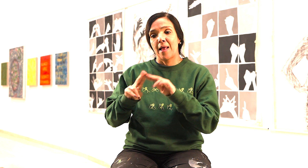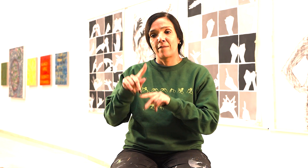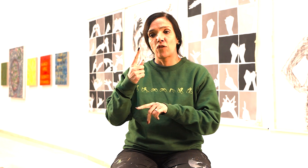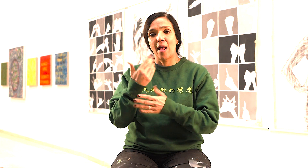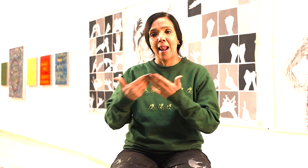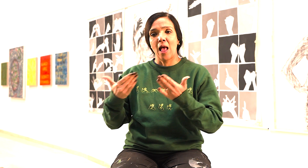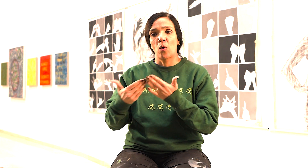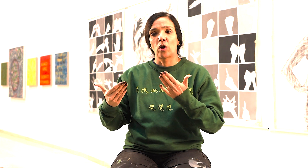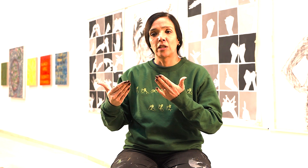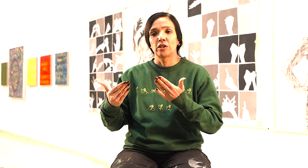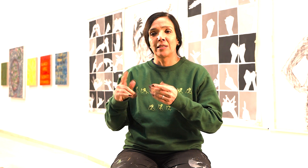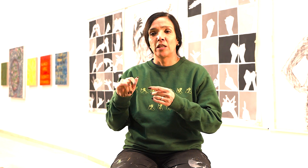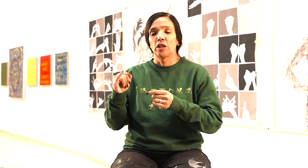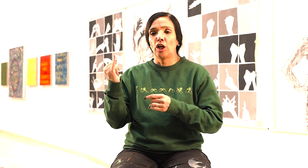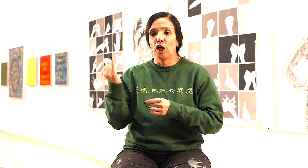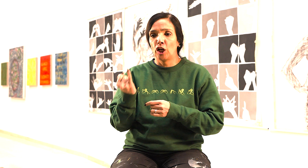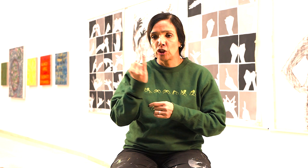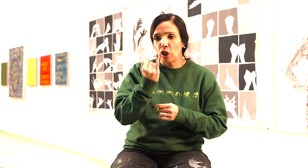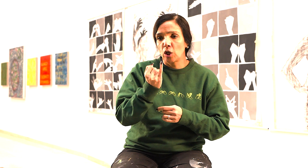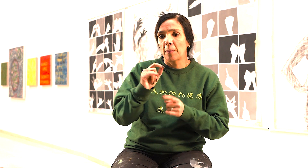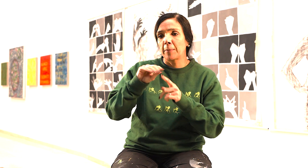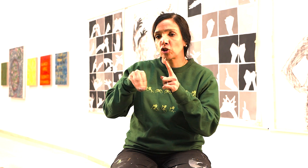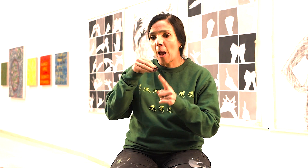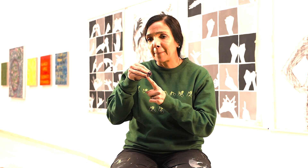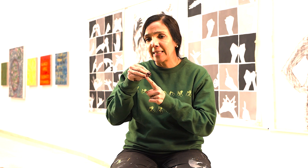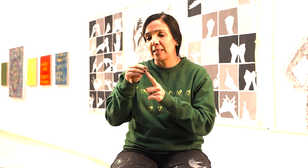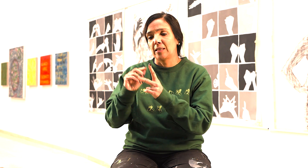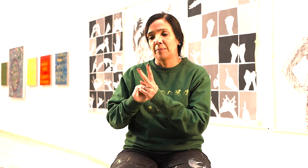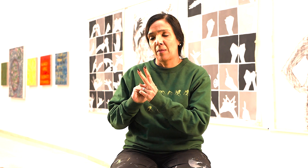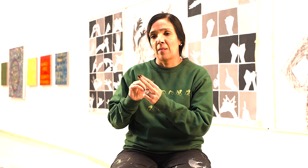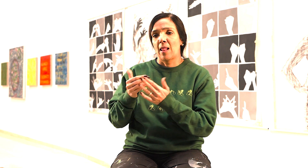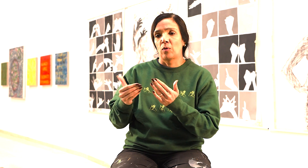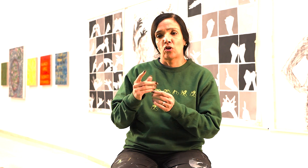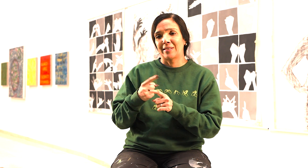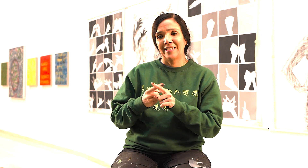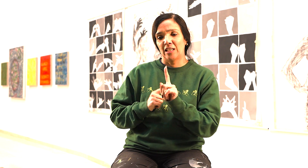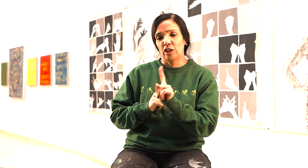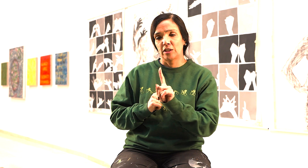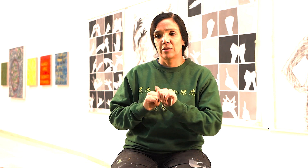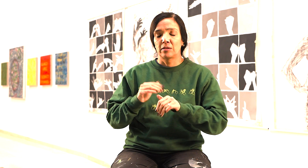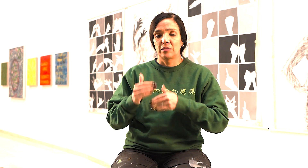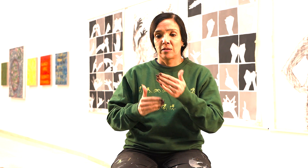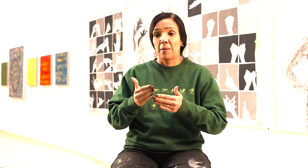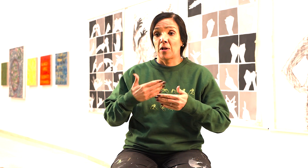so, my parents' first language is Urdu-- Punjabi, not English.